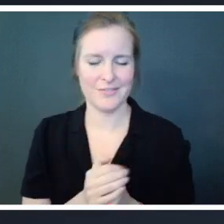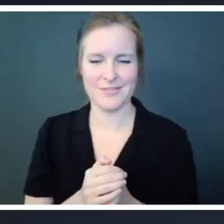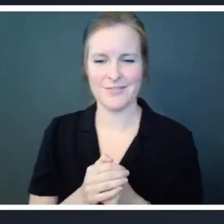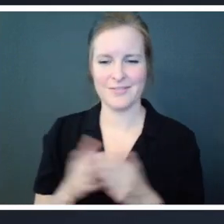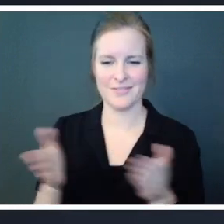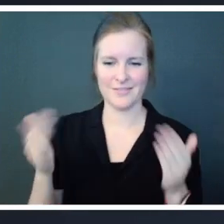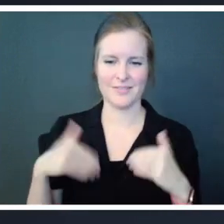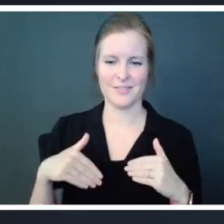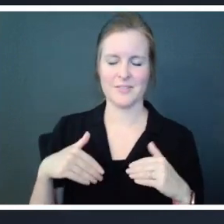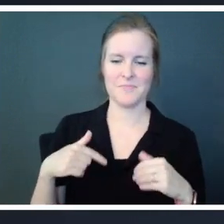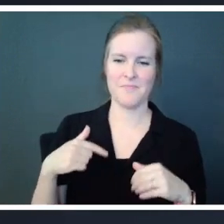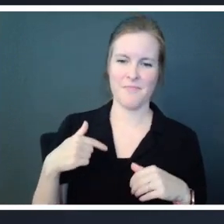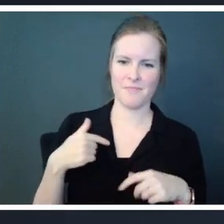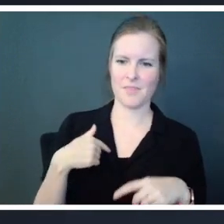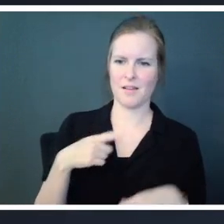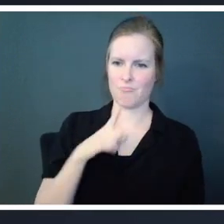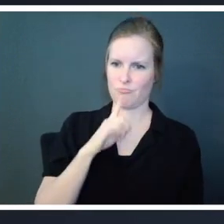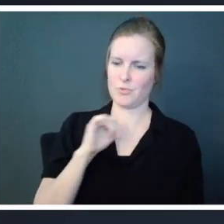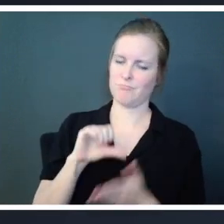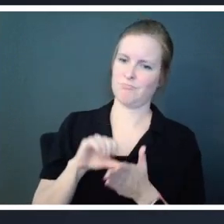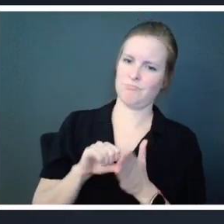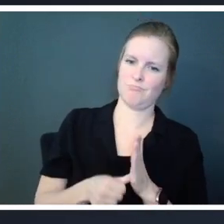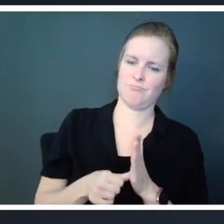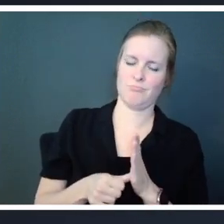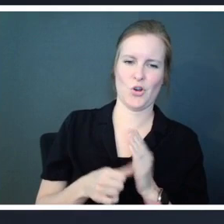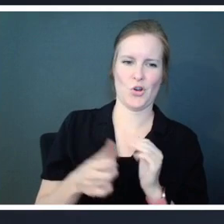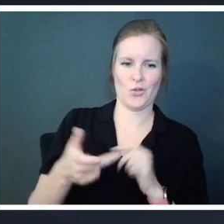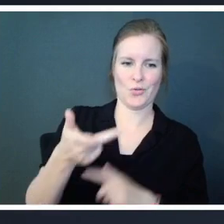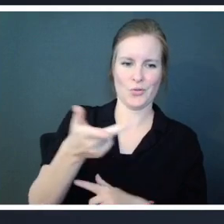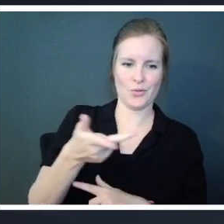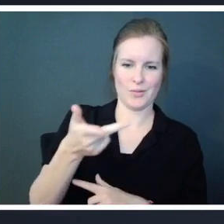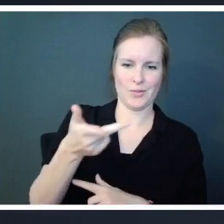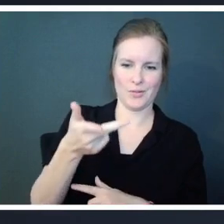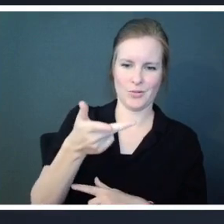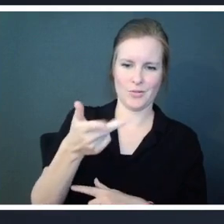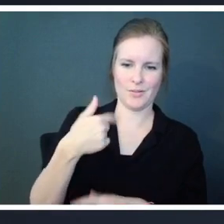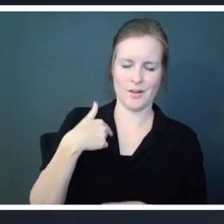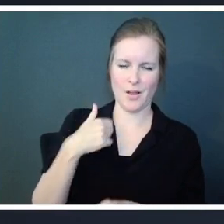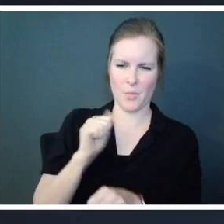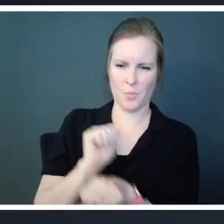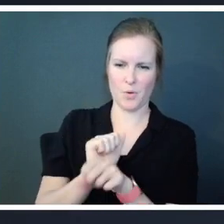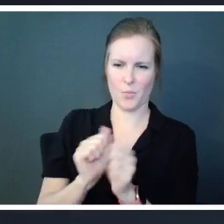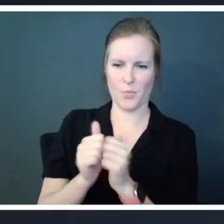three of you do. Like, I'm working with teens. And often, you know, most of the teens that we have